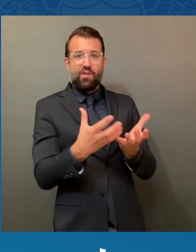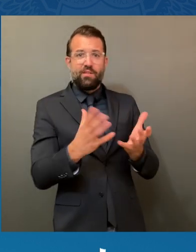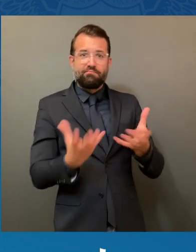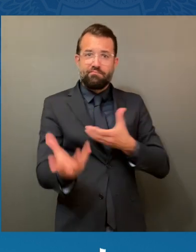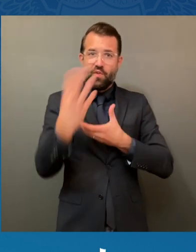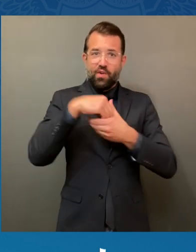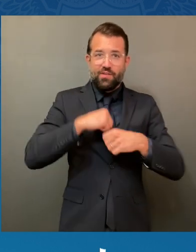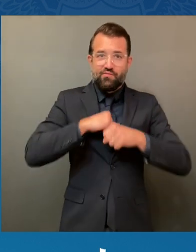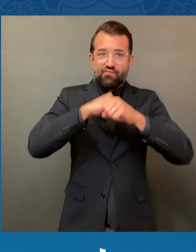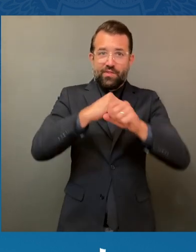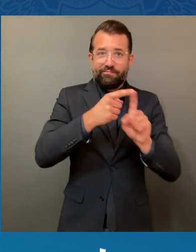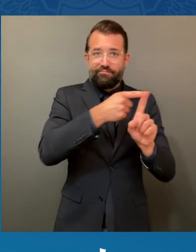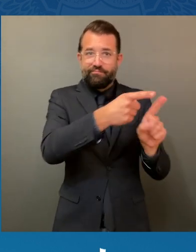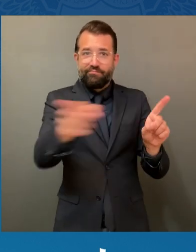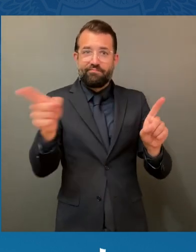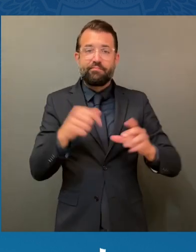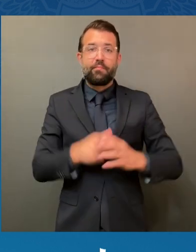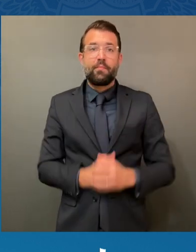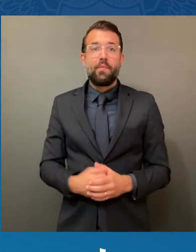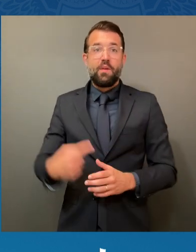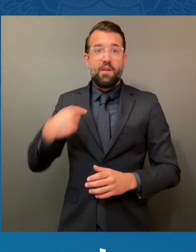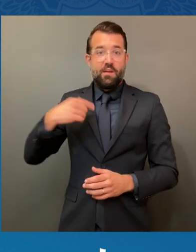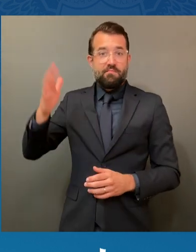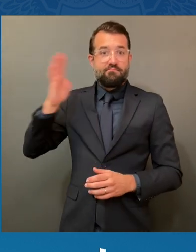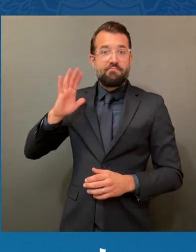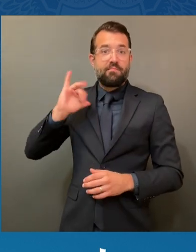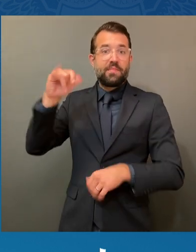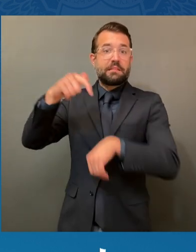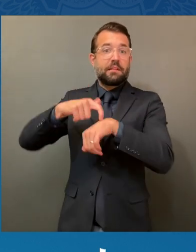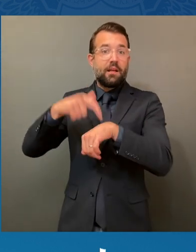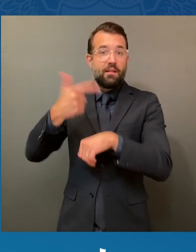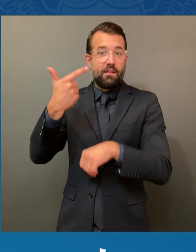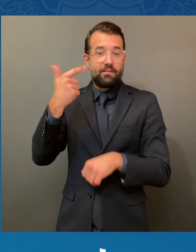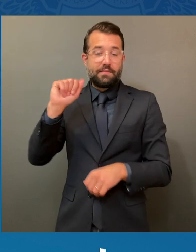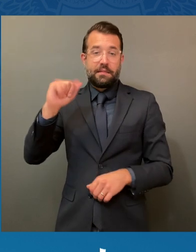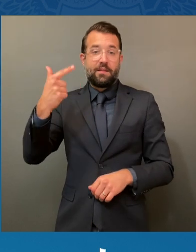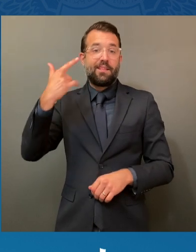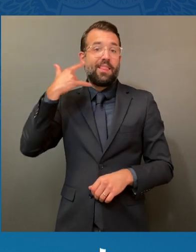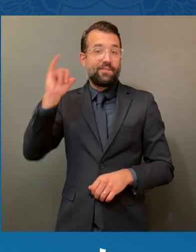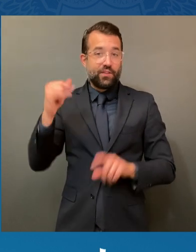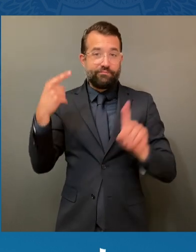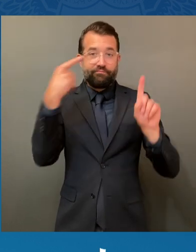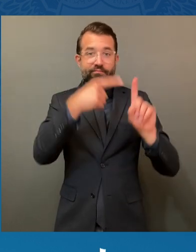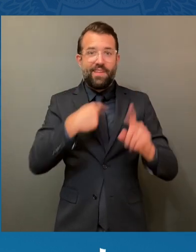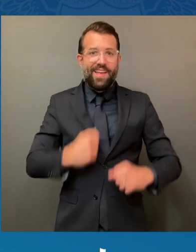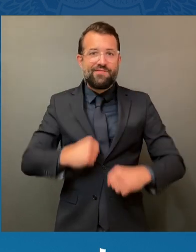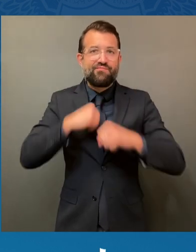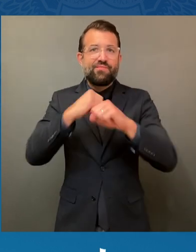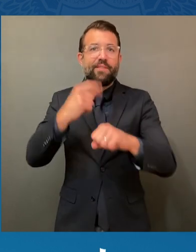we defended -- a lot of us did it together -- the homeowners of our state -- for me, the California homeowners --